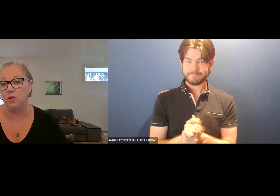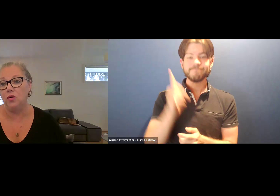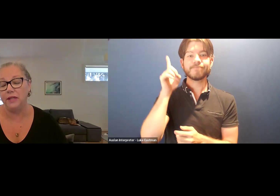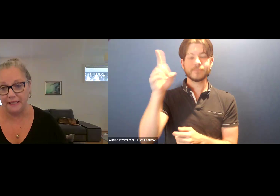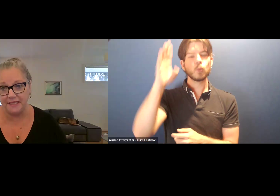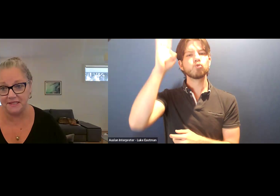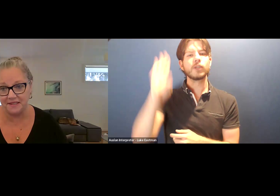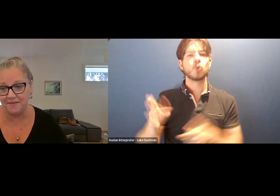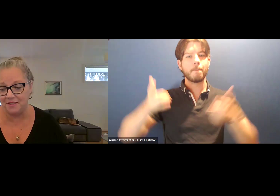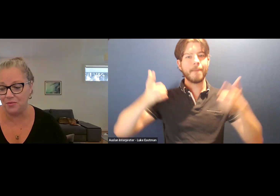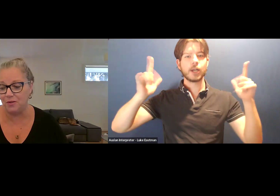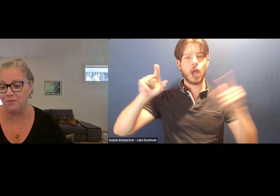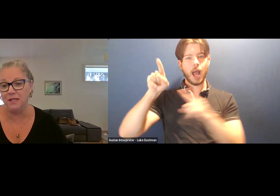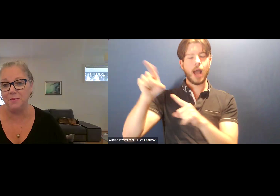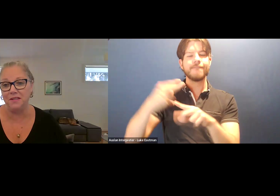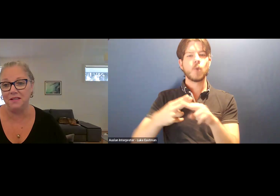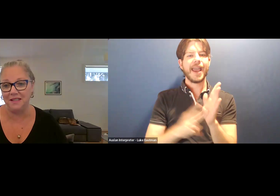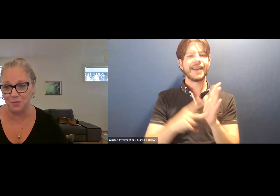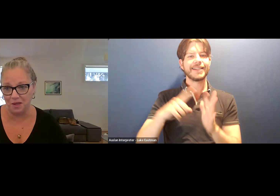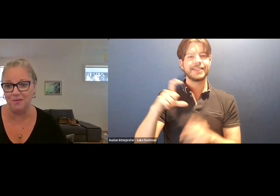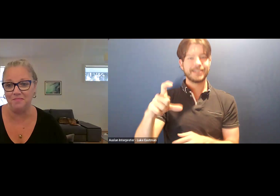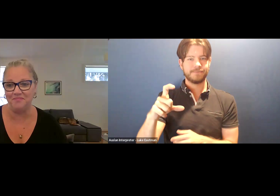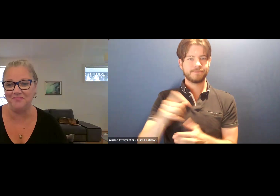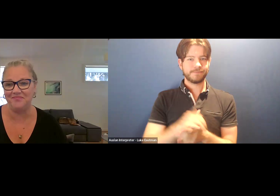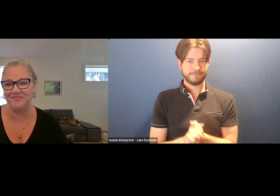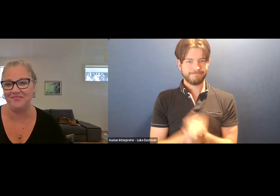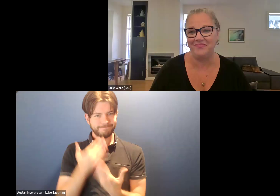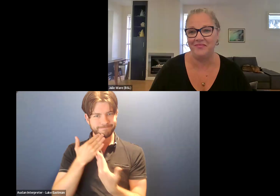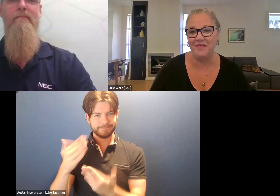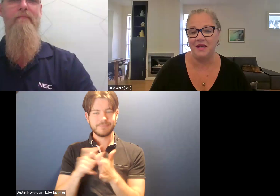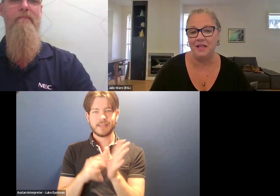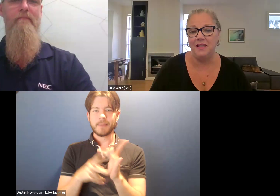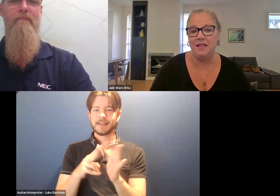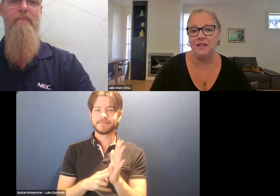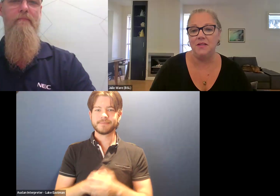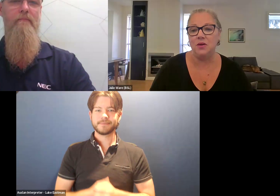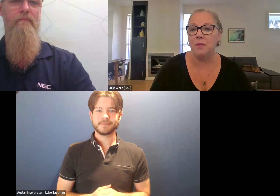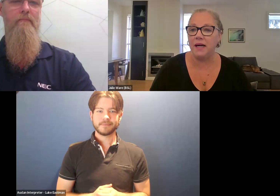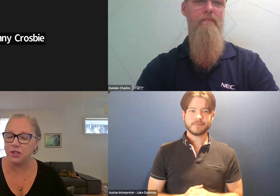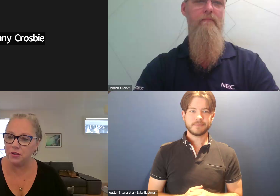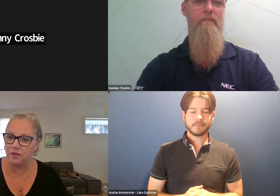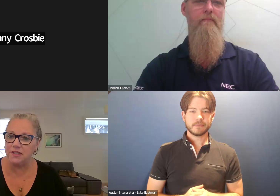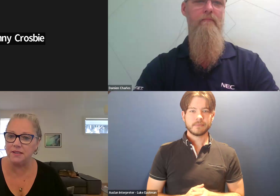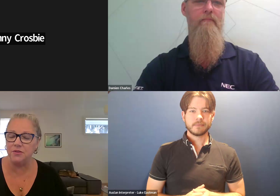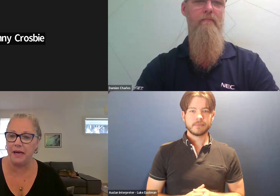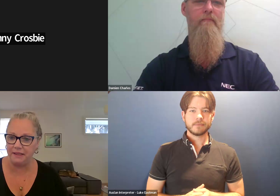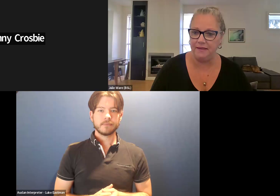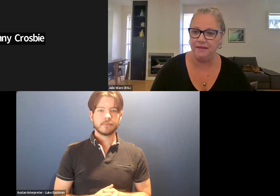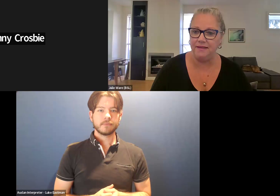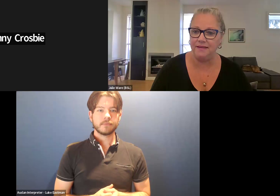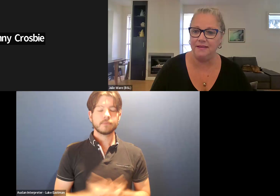for NEC so welcome Damien as